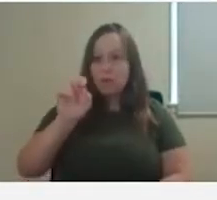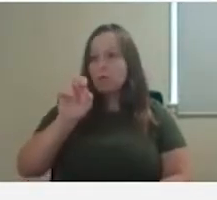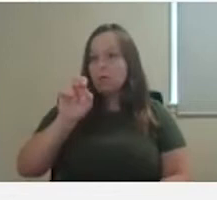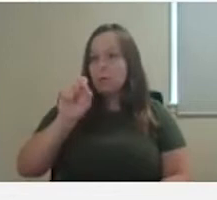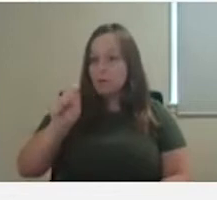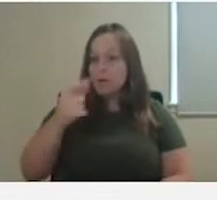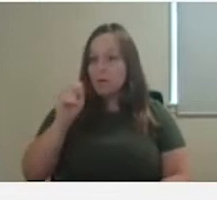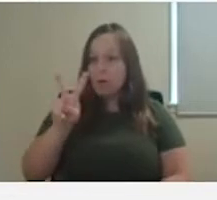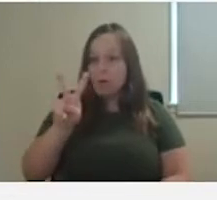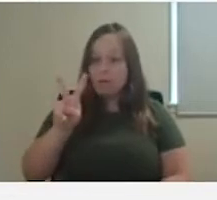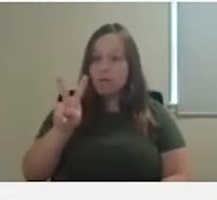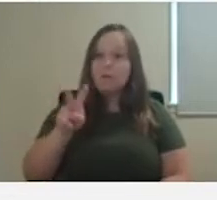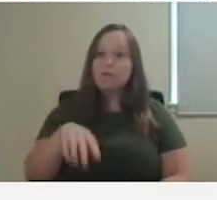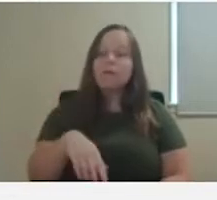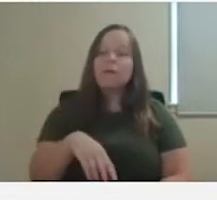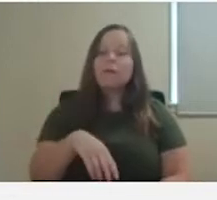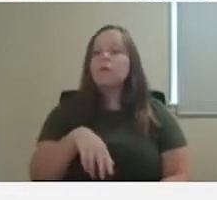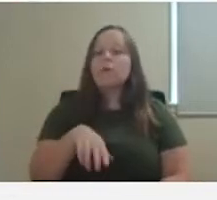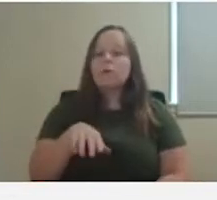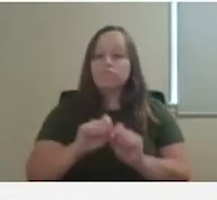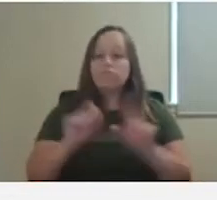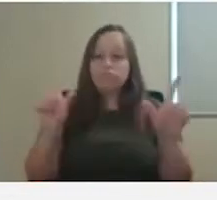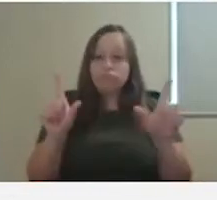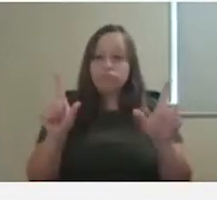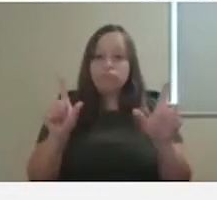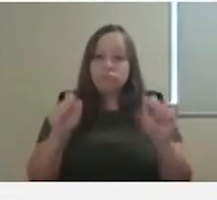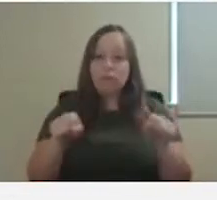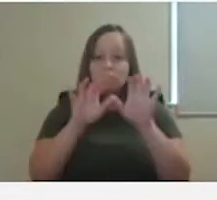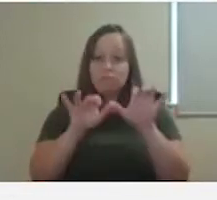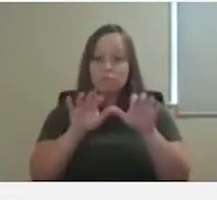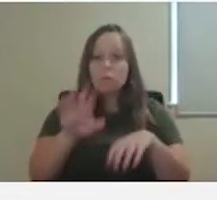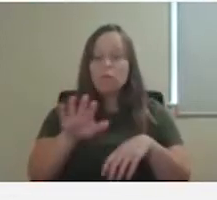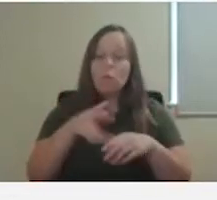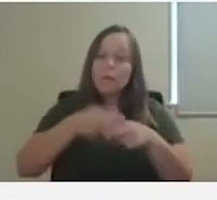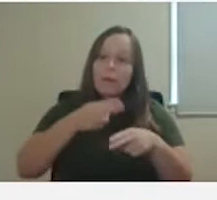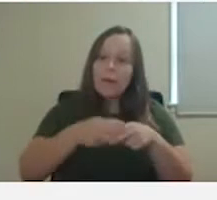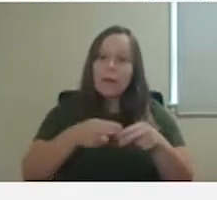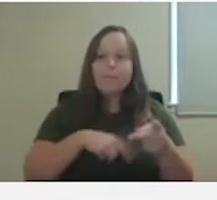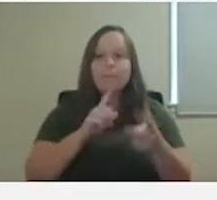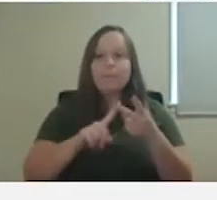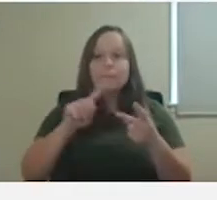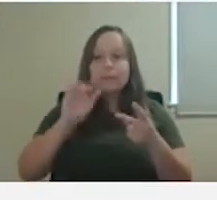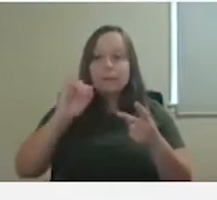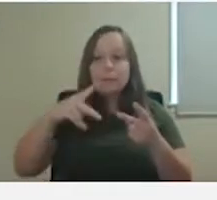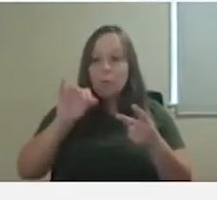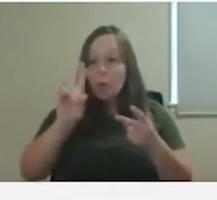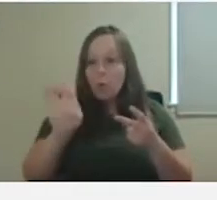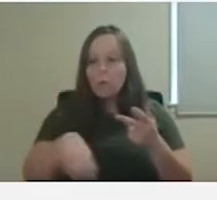you're able to type in your name, zip code, date of birth